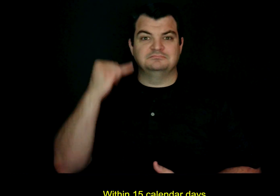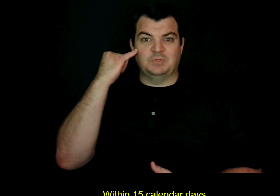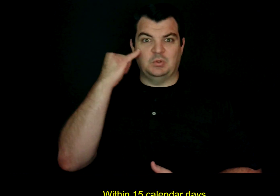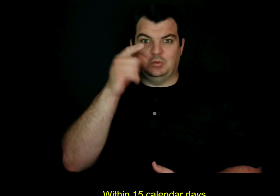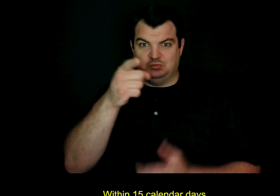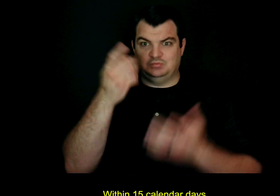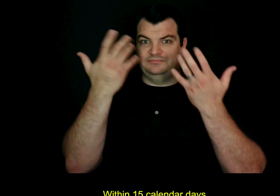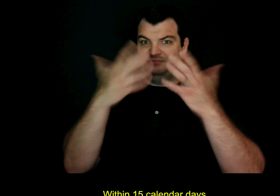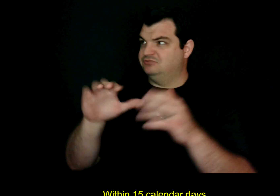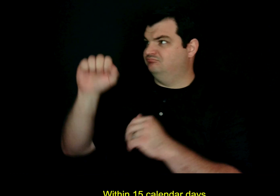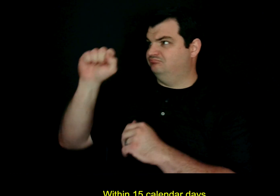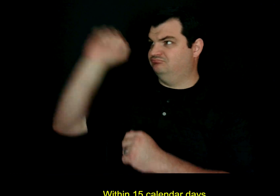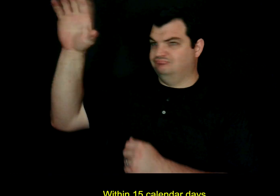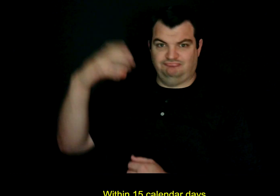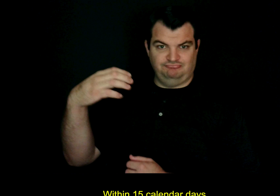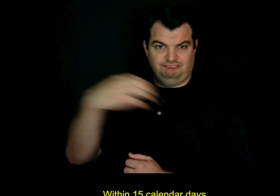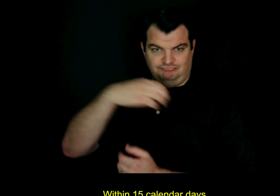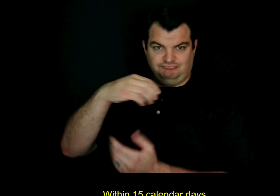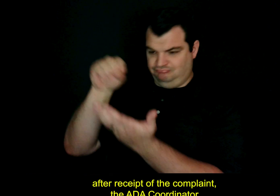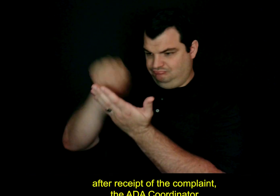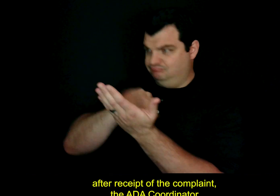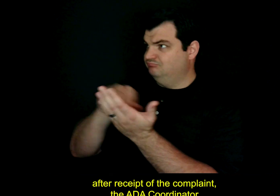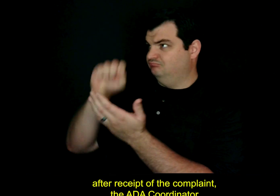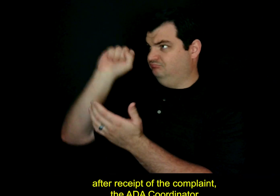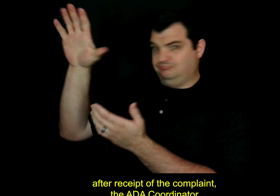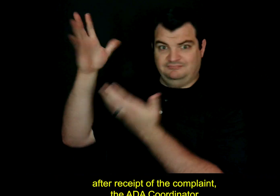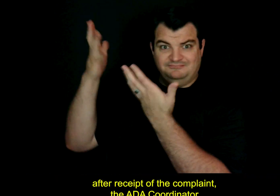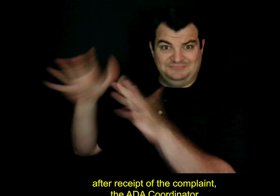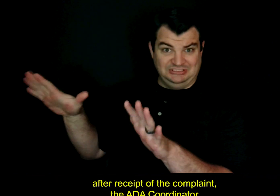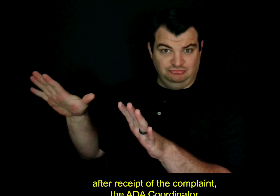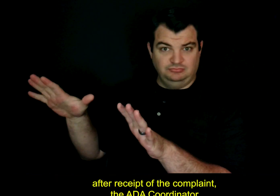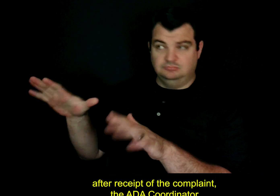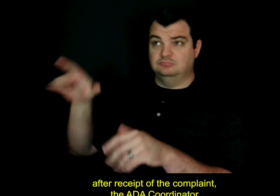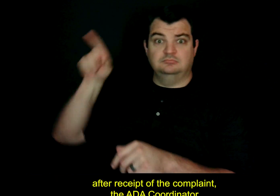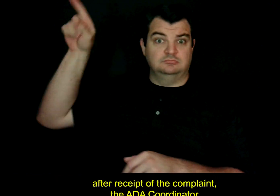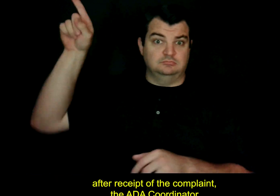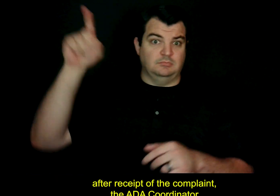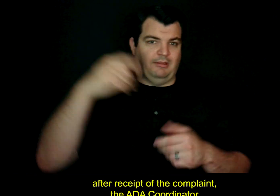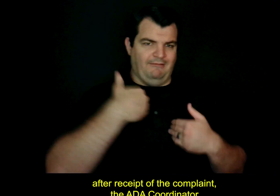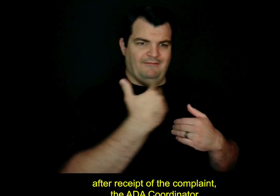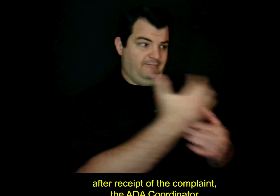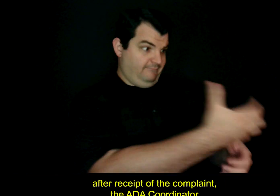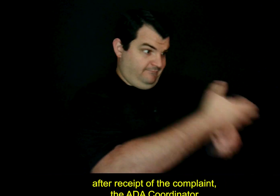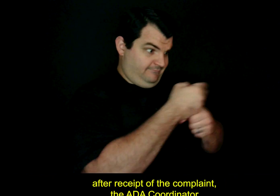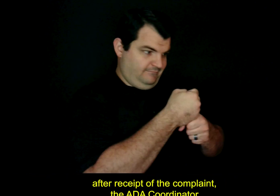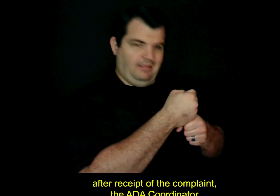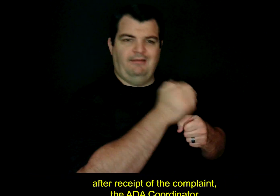Within 15 calendar days after receipt of the complaint, the ADA Coordinator